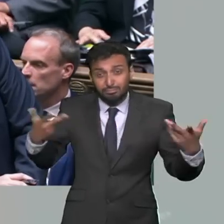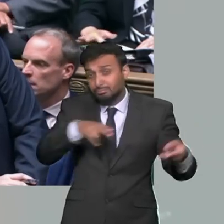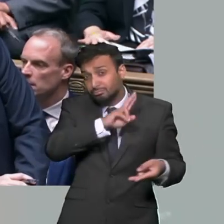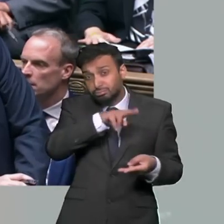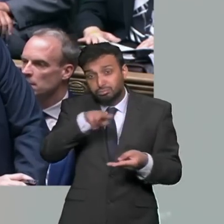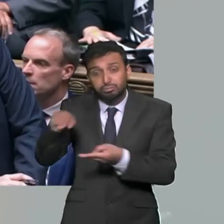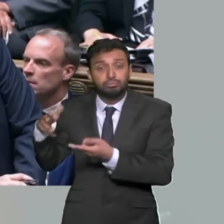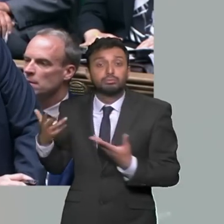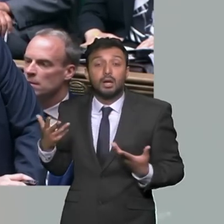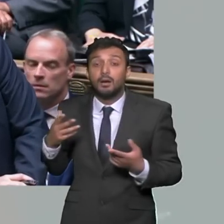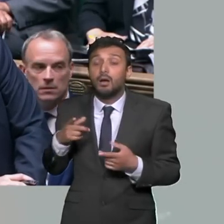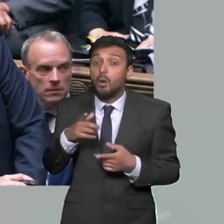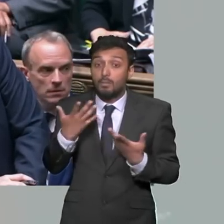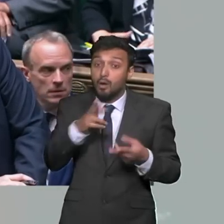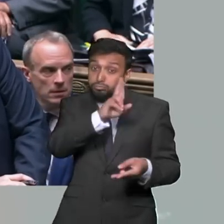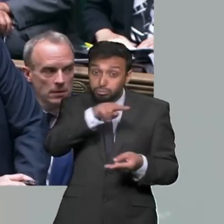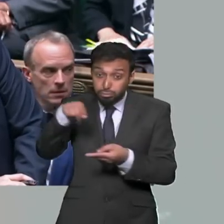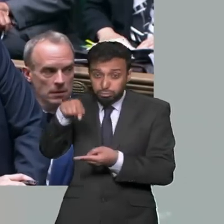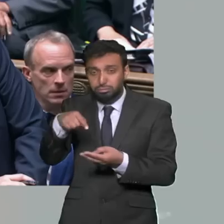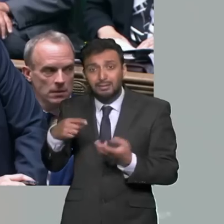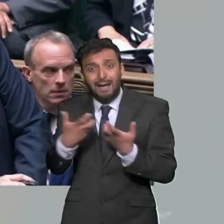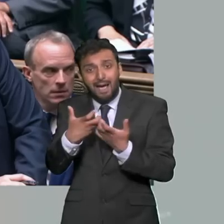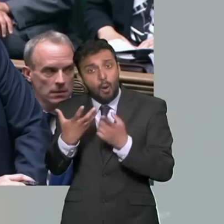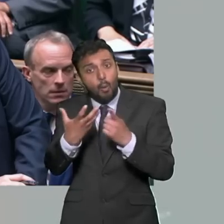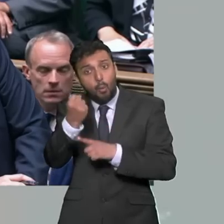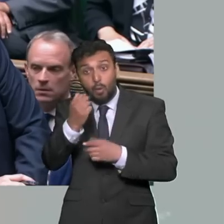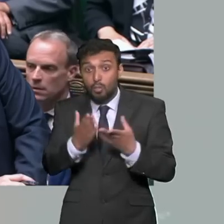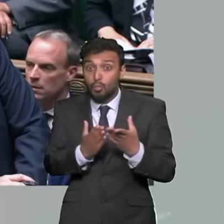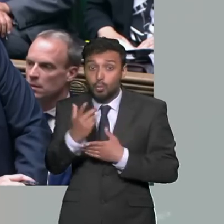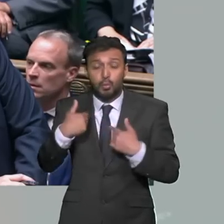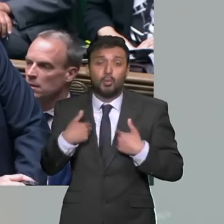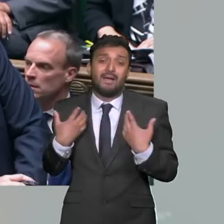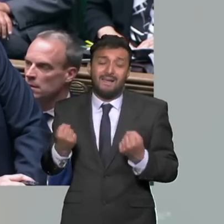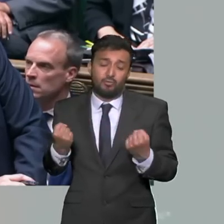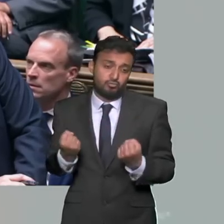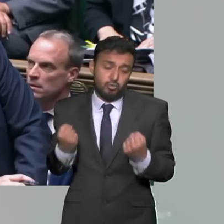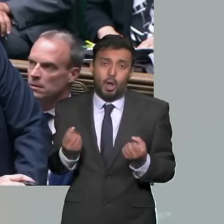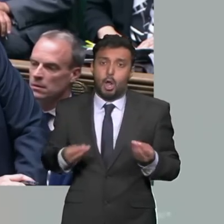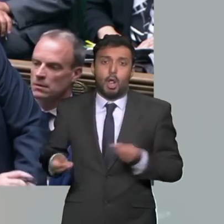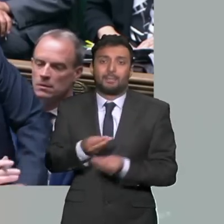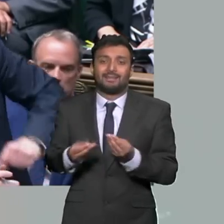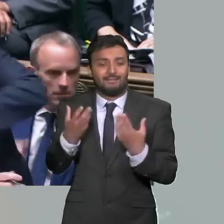The reason we can do that is that we have a robust economic position and strong employment.